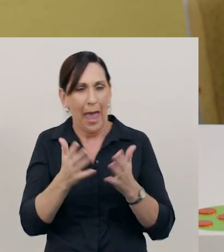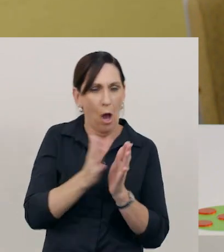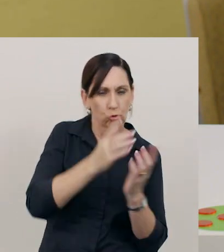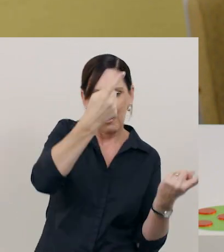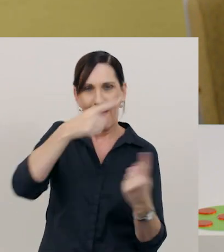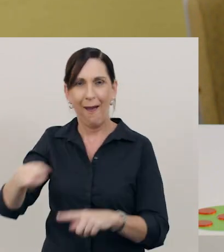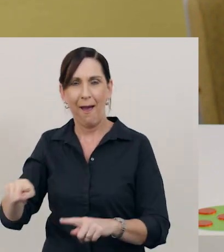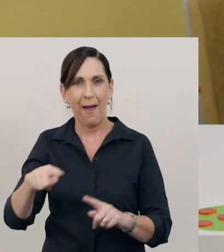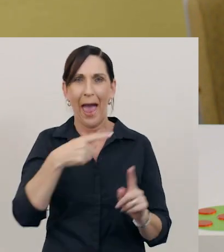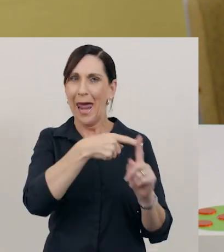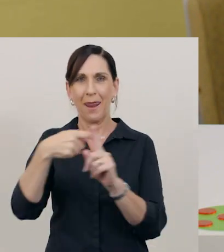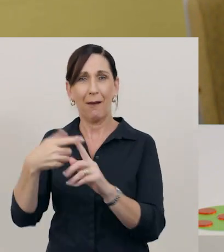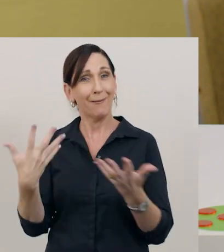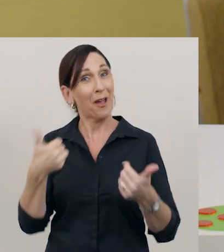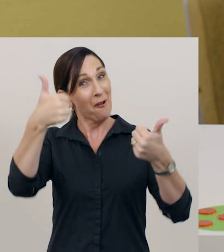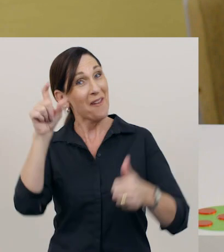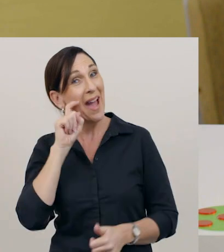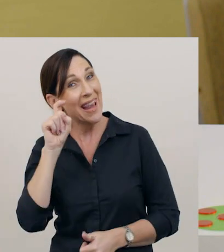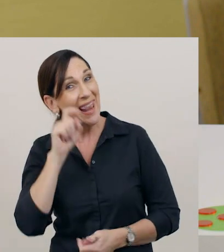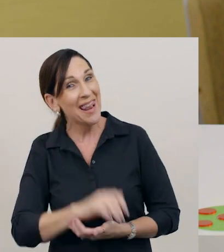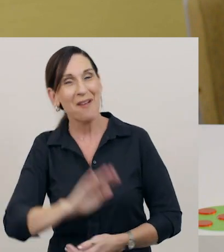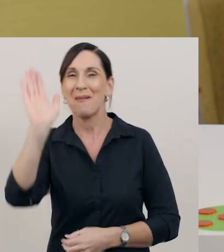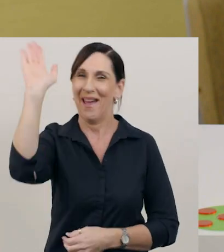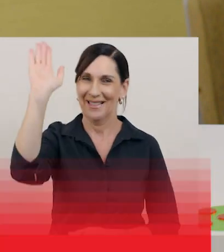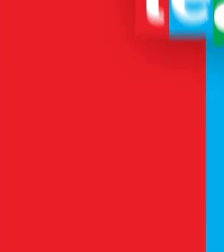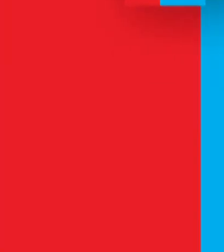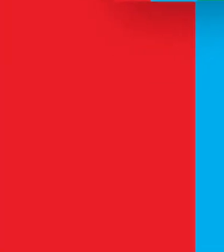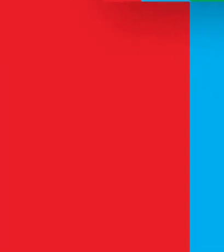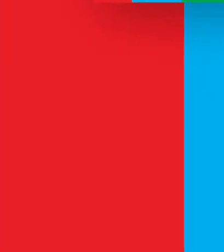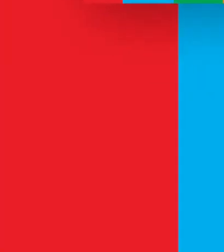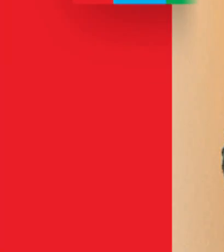Wasn’t that fun? Bye-bye!